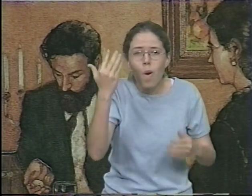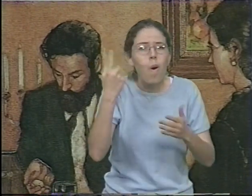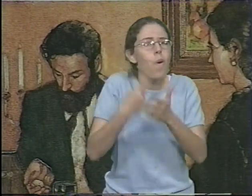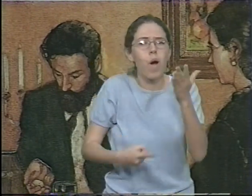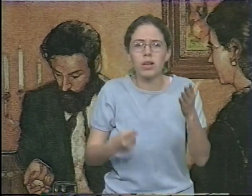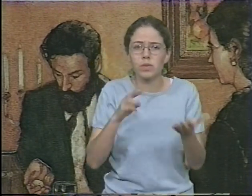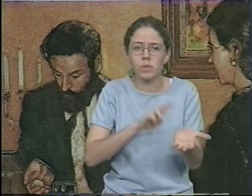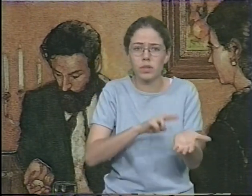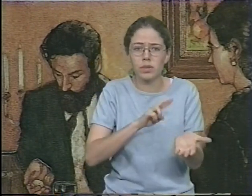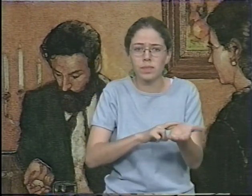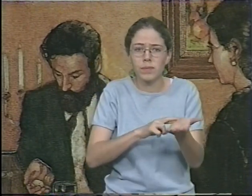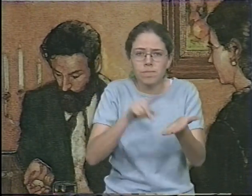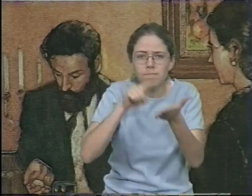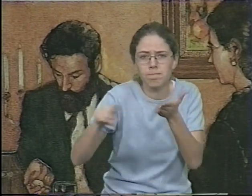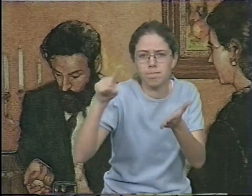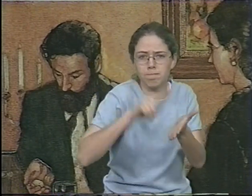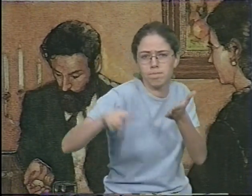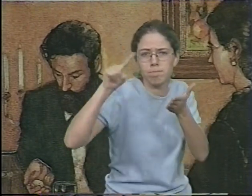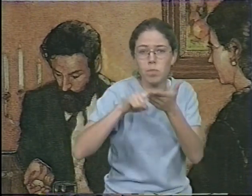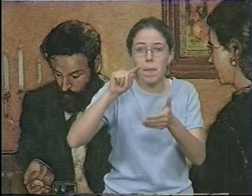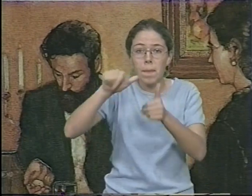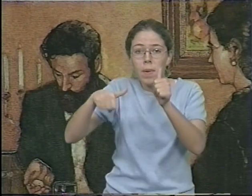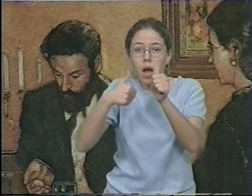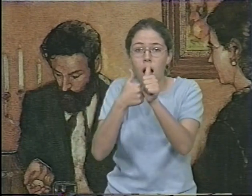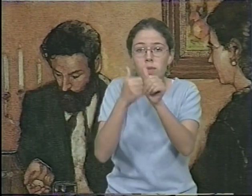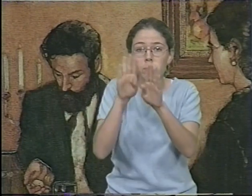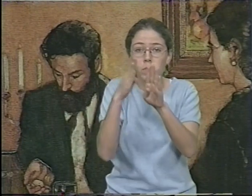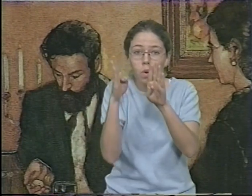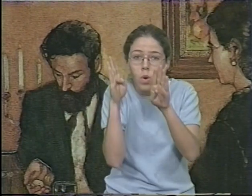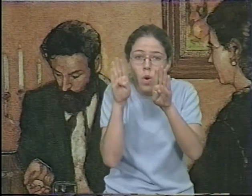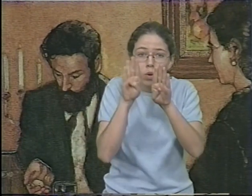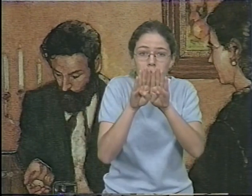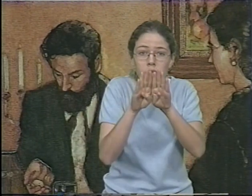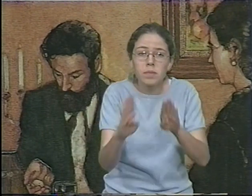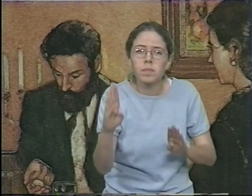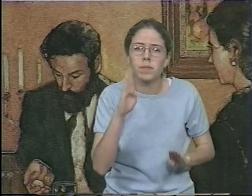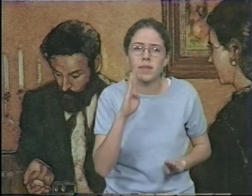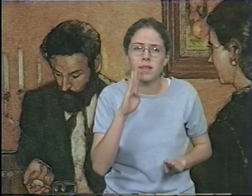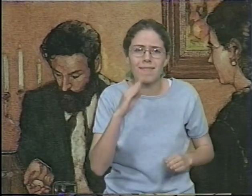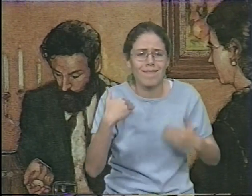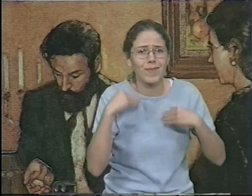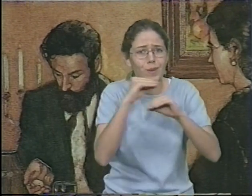No one knew what he was investigating behind closed doors.